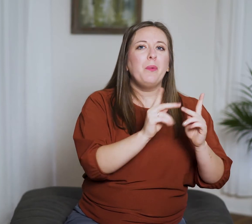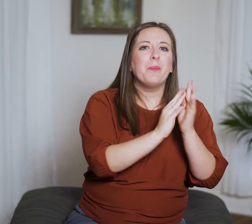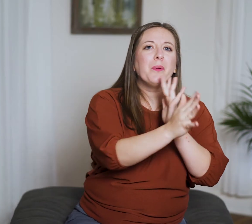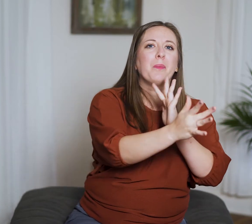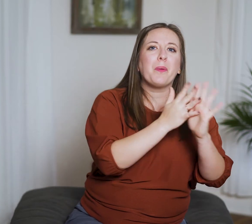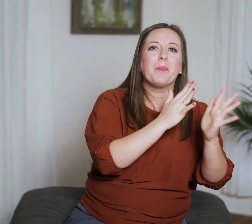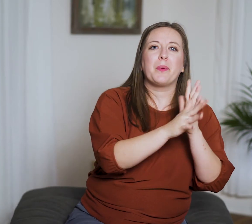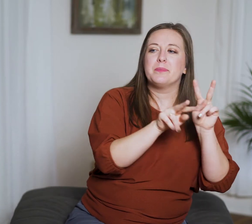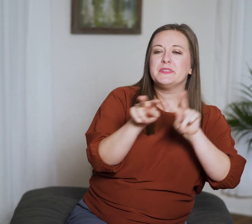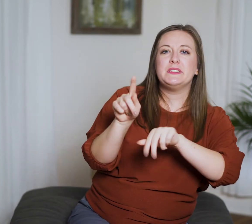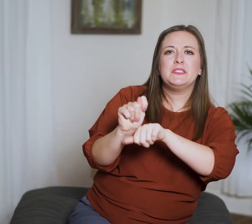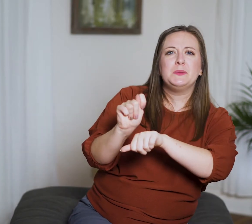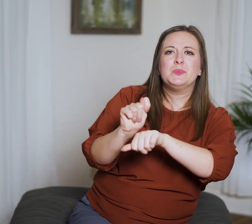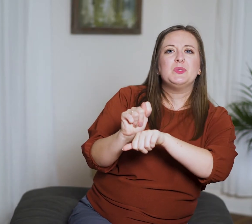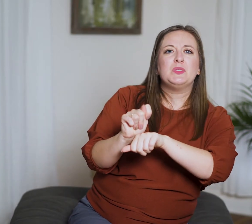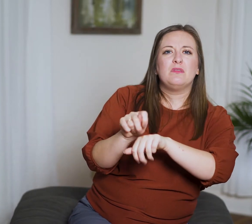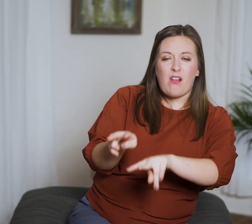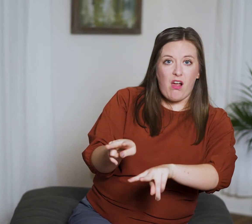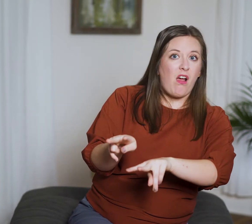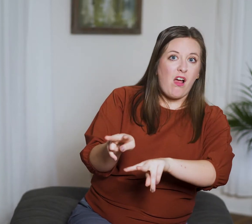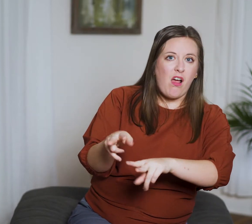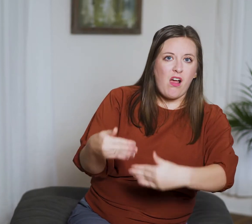Everyone passing by it will be astonished and will hiss, and will say